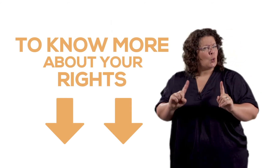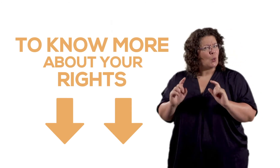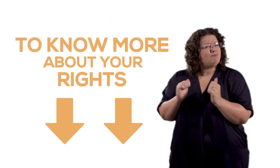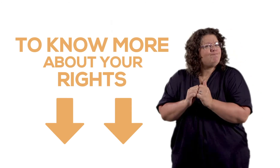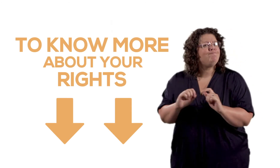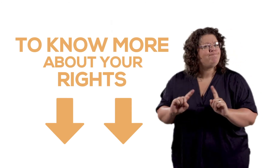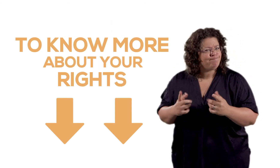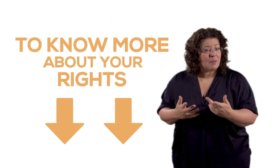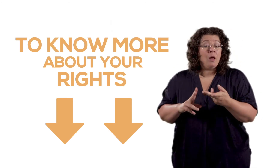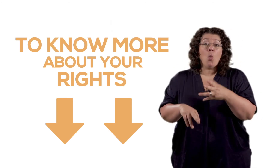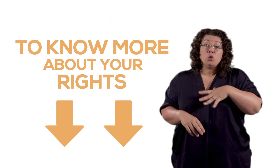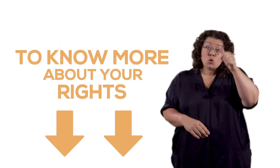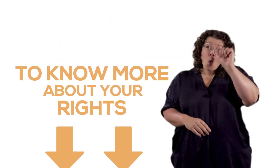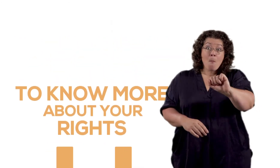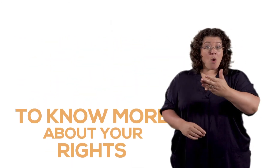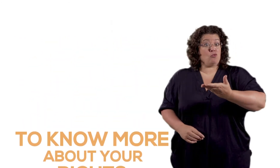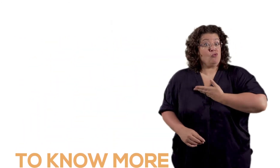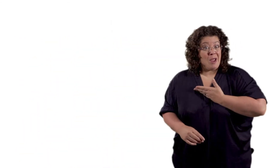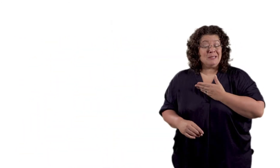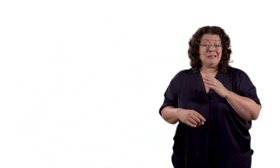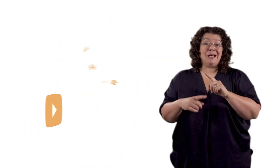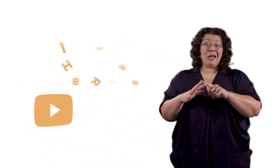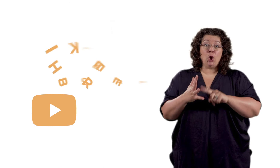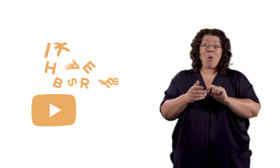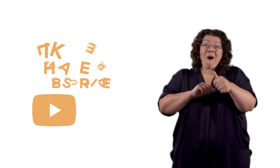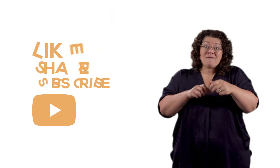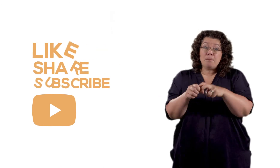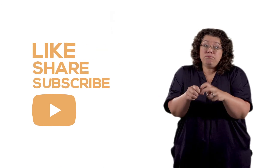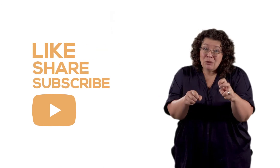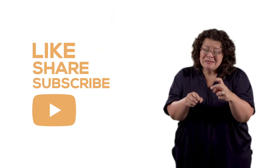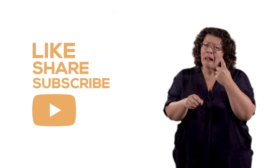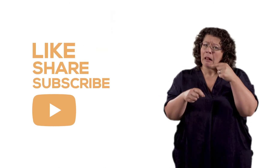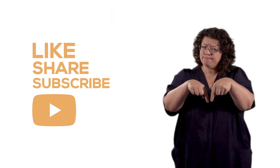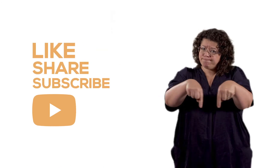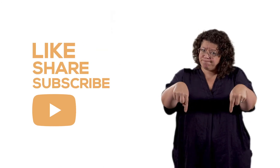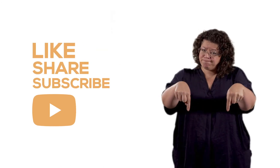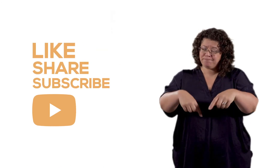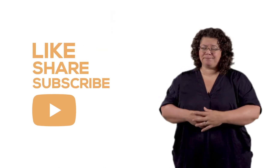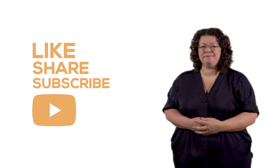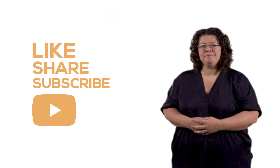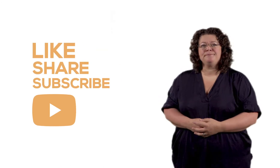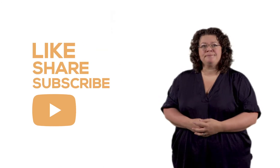follow the links in the description box below and don't forget to like and subscribe.